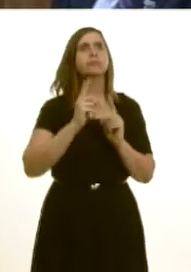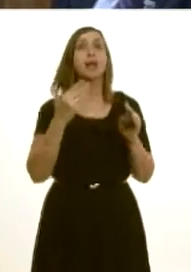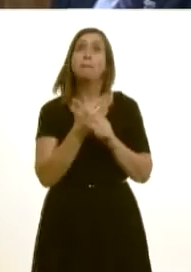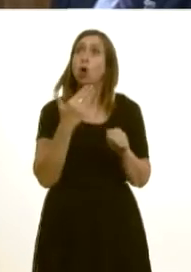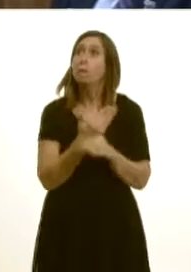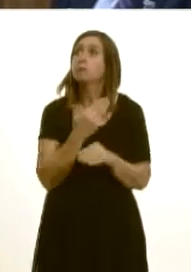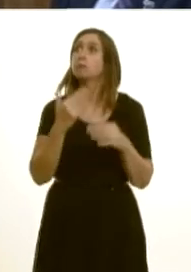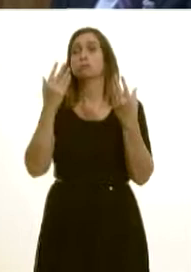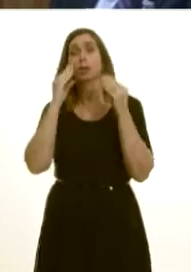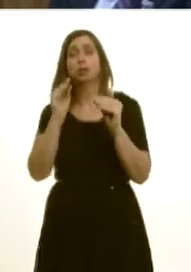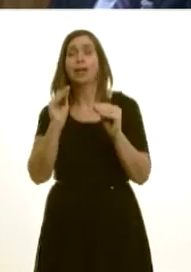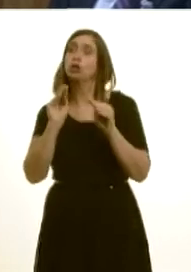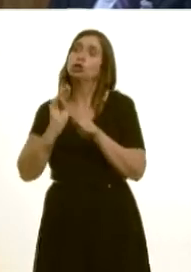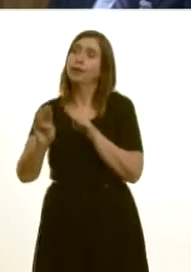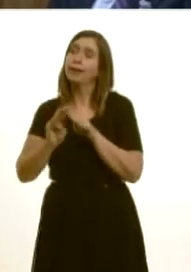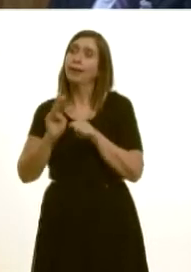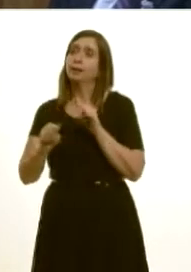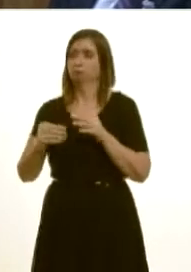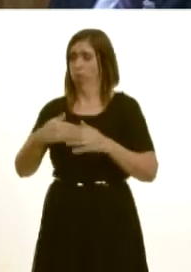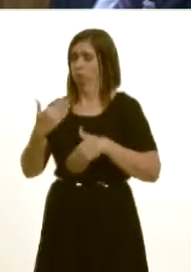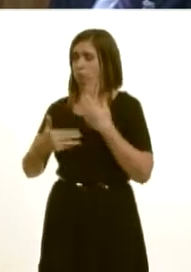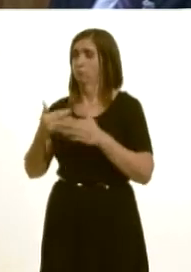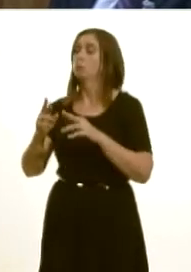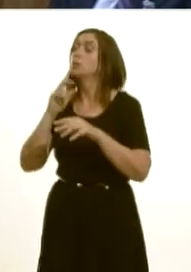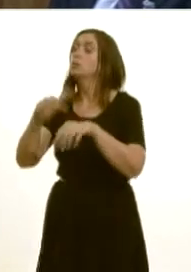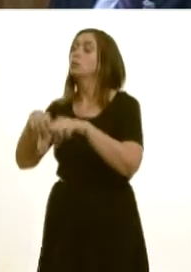Officials are working to implement the new scheme by September 2015.